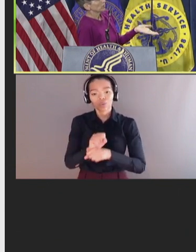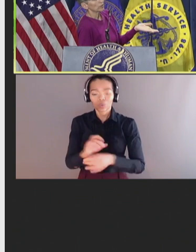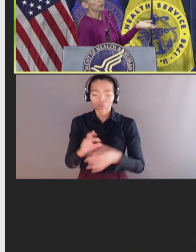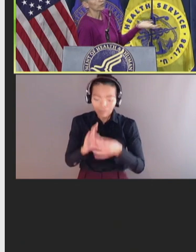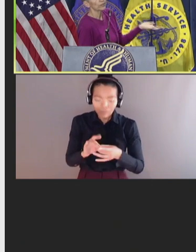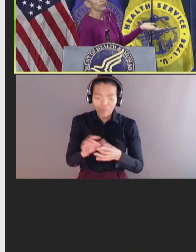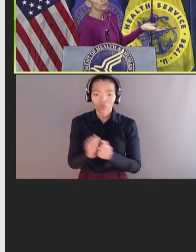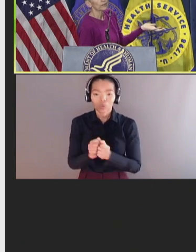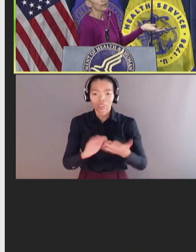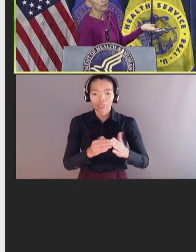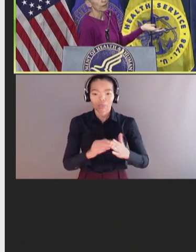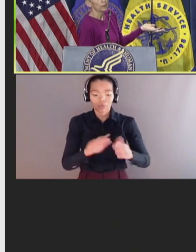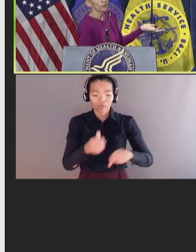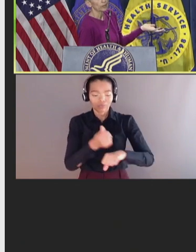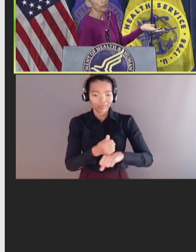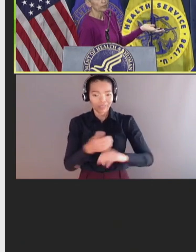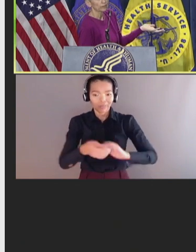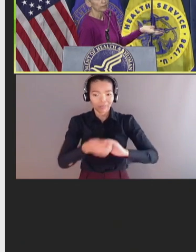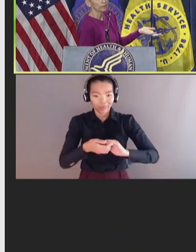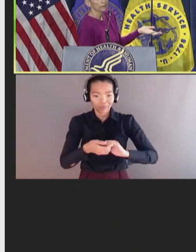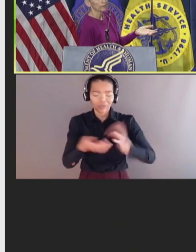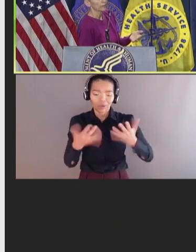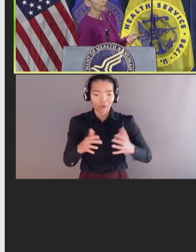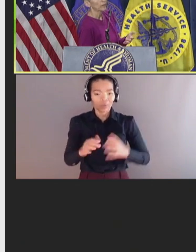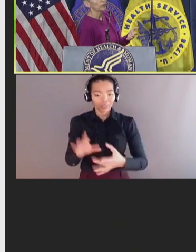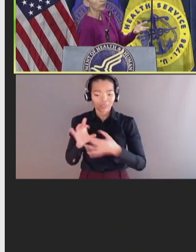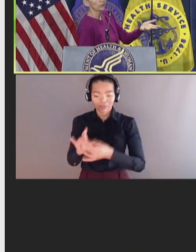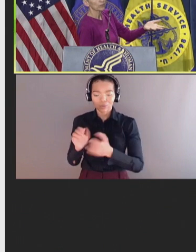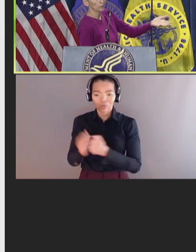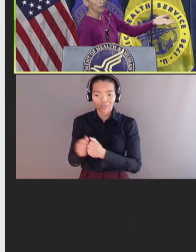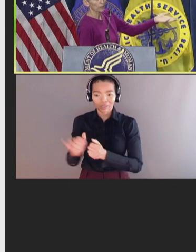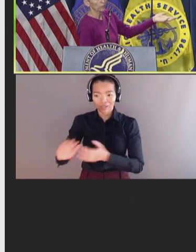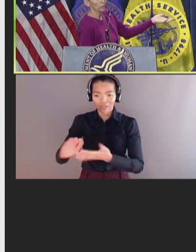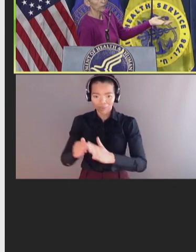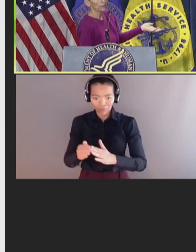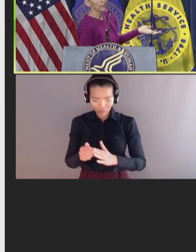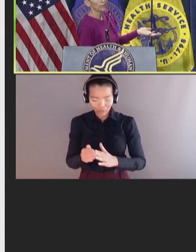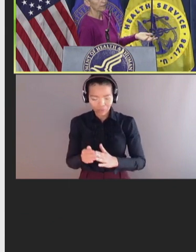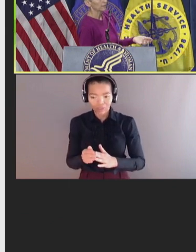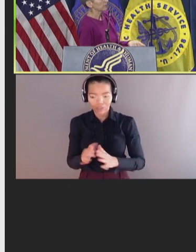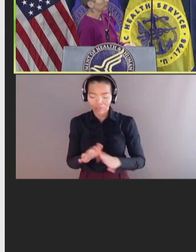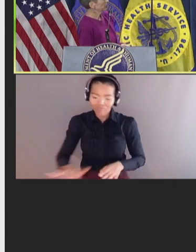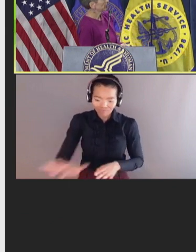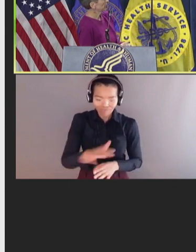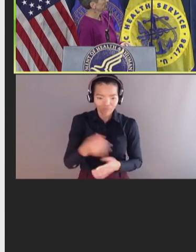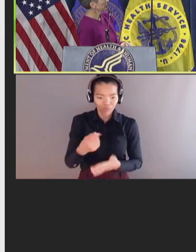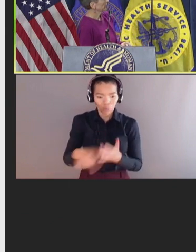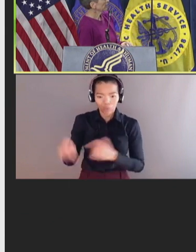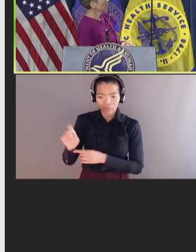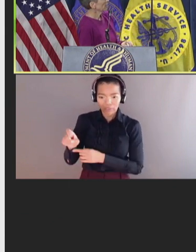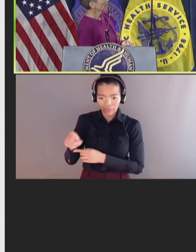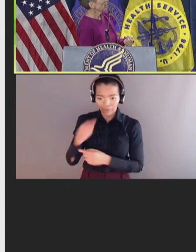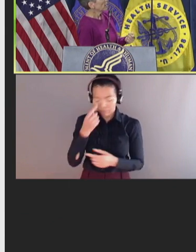are already serving that population across the spectrum of their needs.